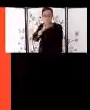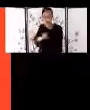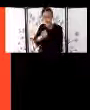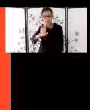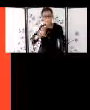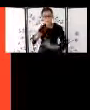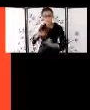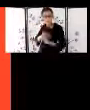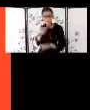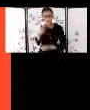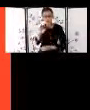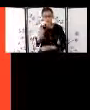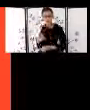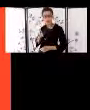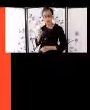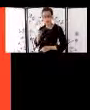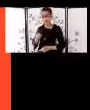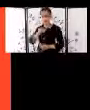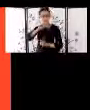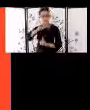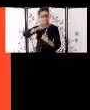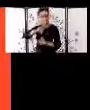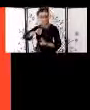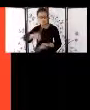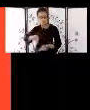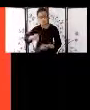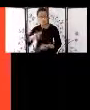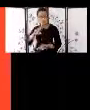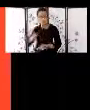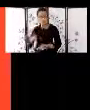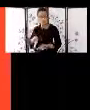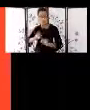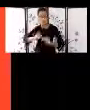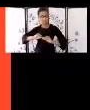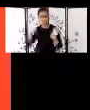sufficiently, they haven’t demonstrated an awareness of their role in community or